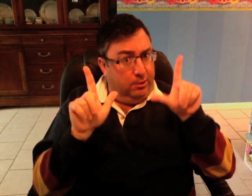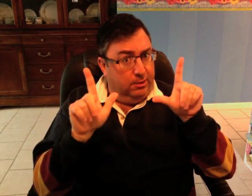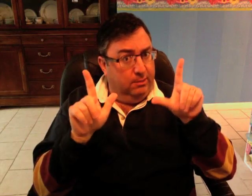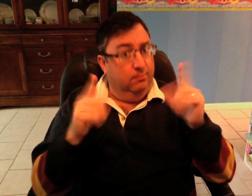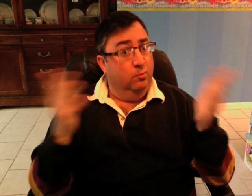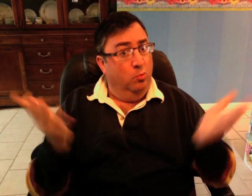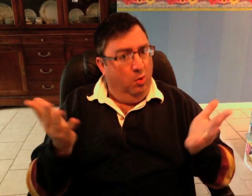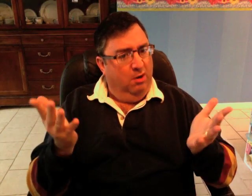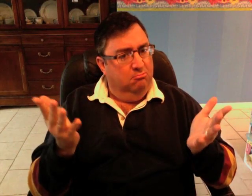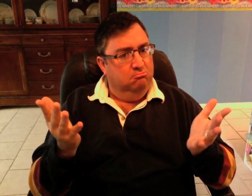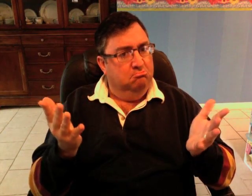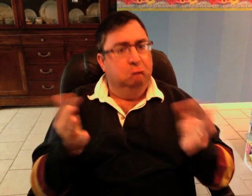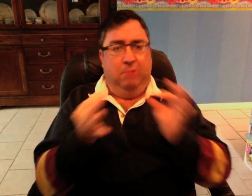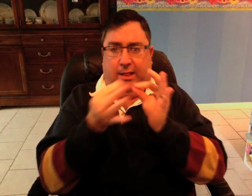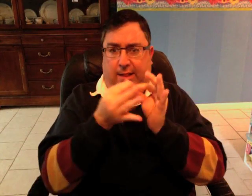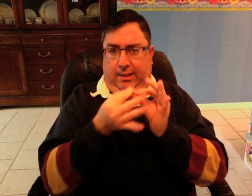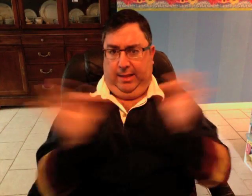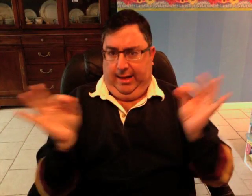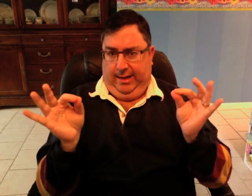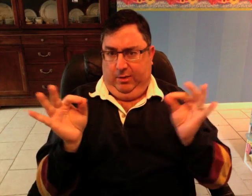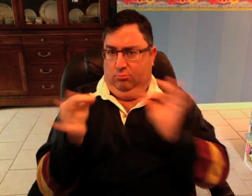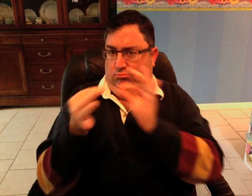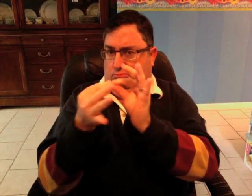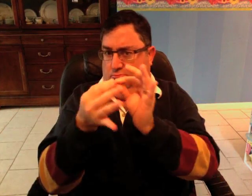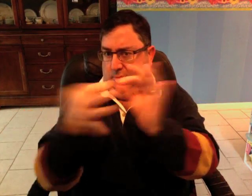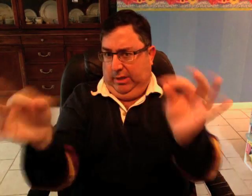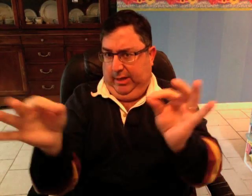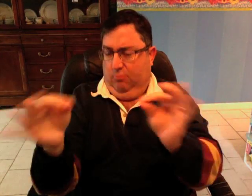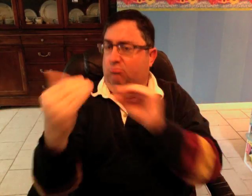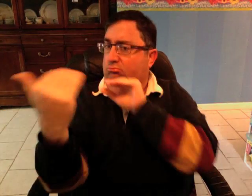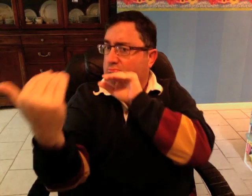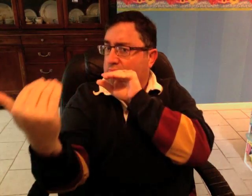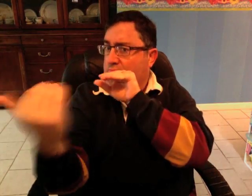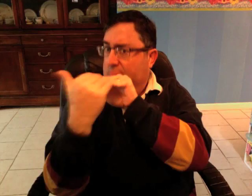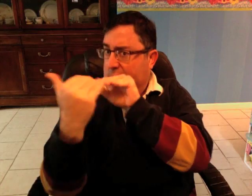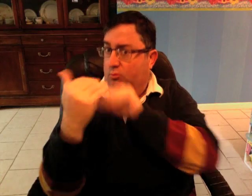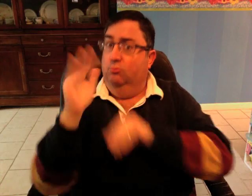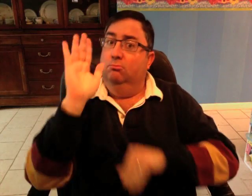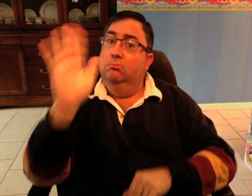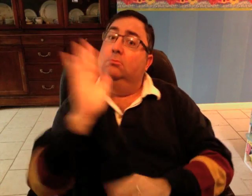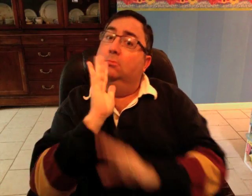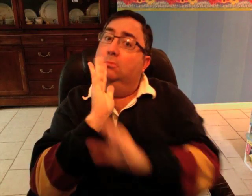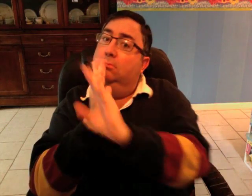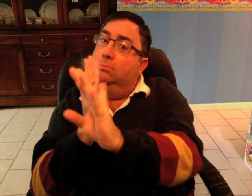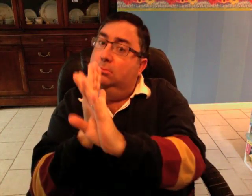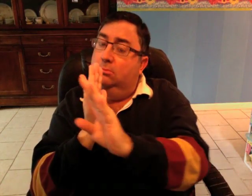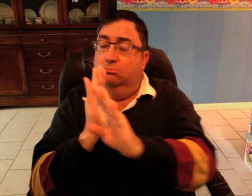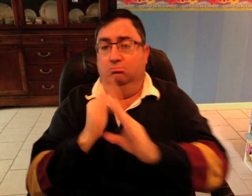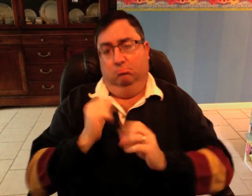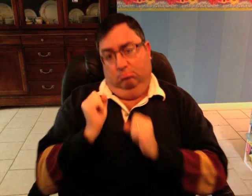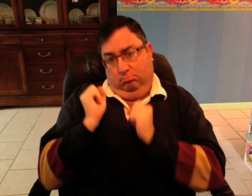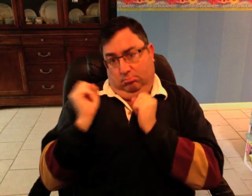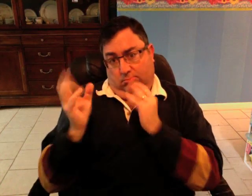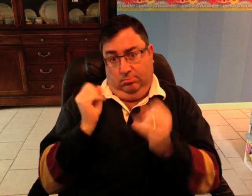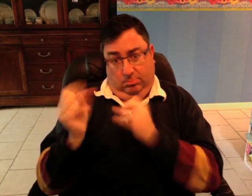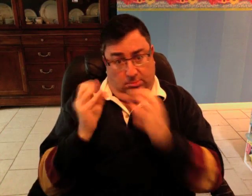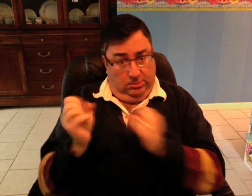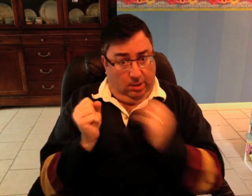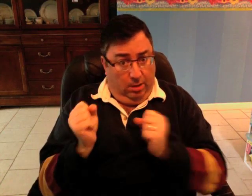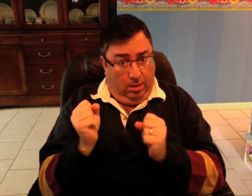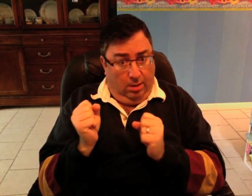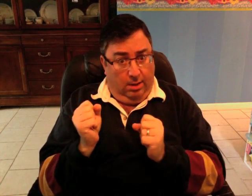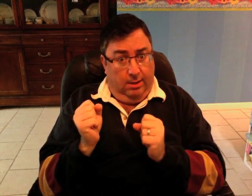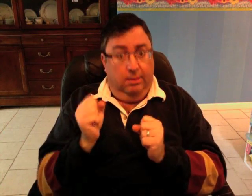that we use two different, but equal languages. His language is spoken, mine is signed.